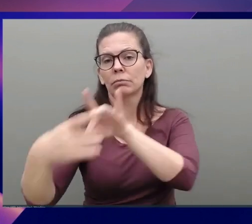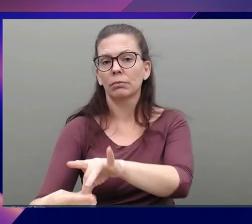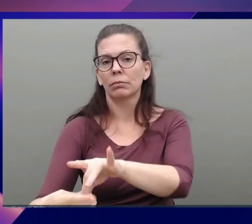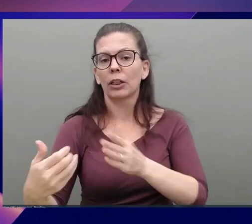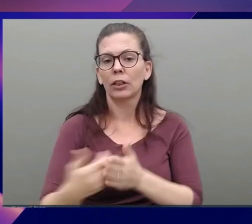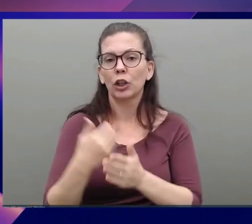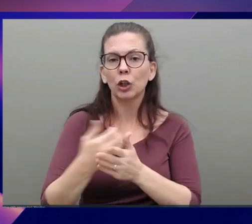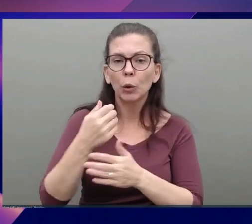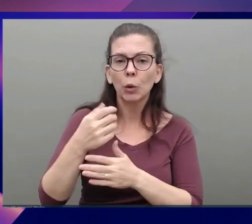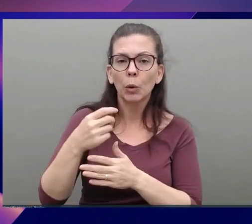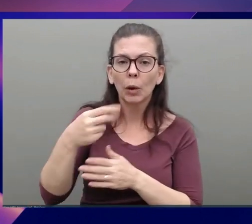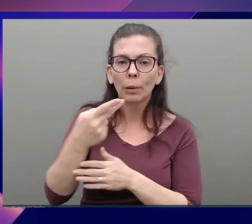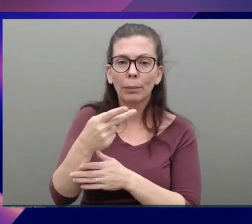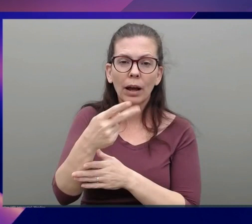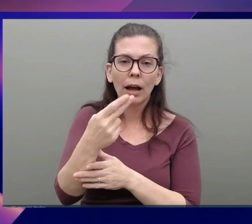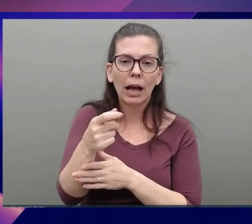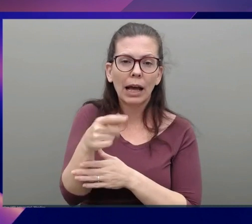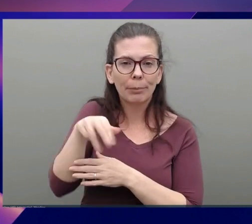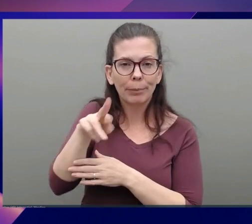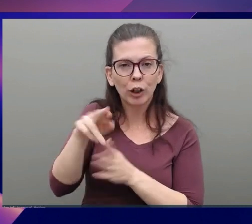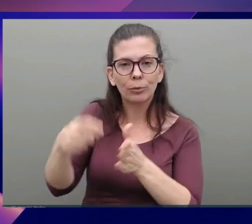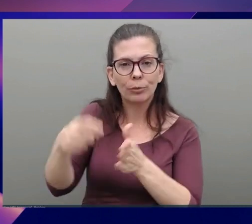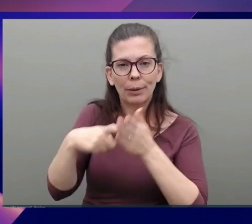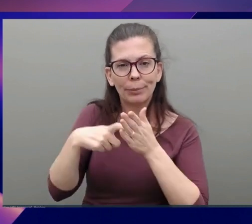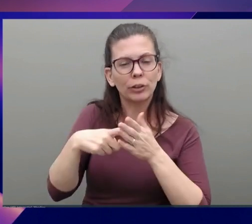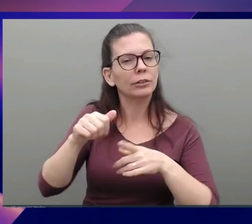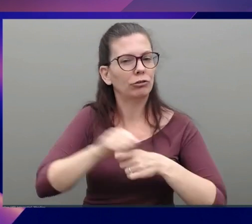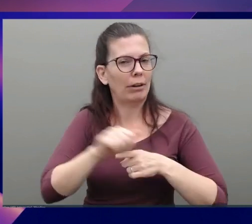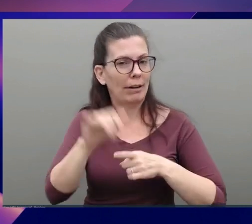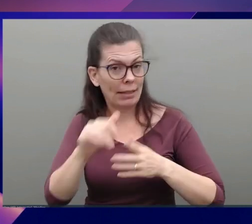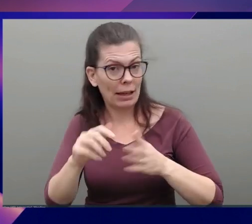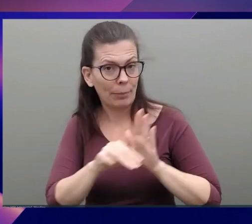that was used to train a model, or a new version of a data set.